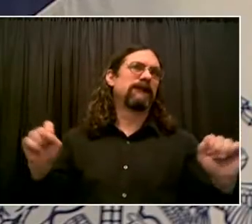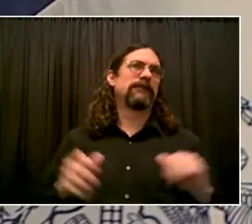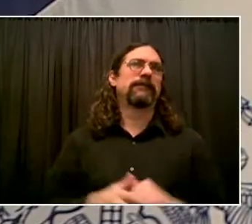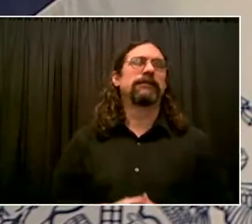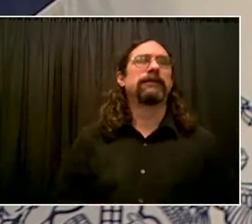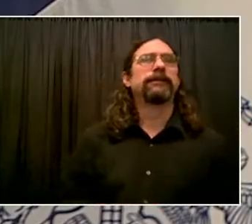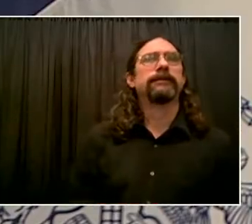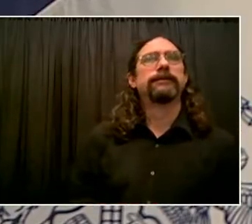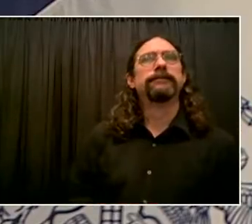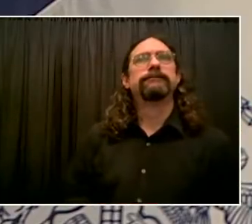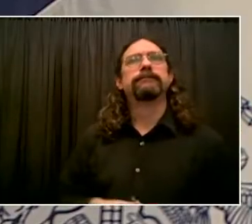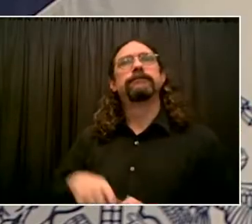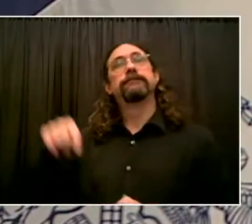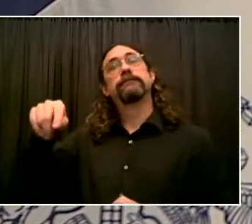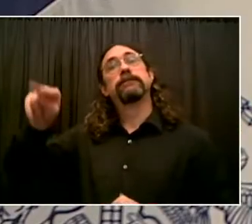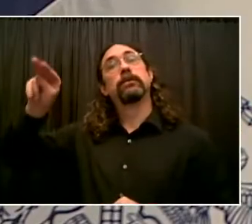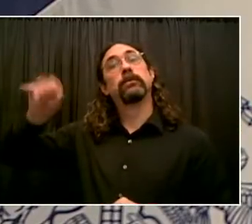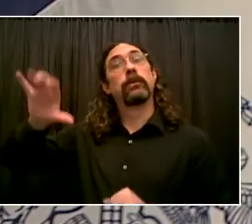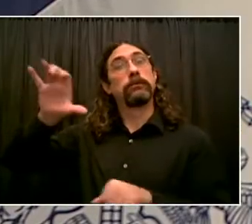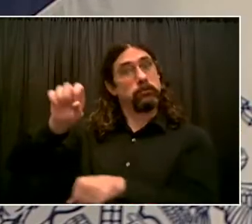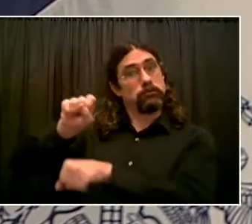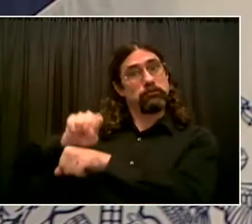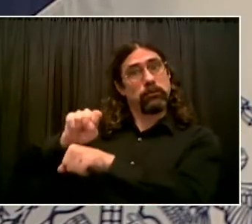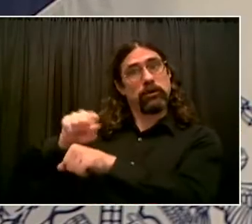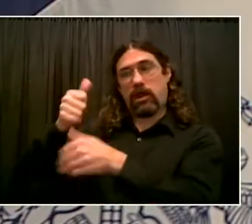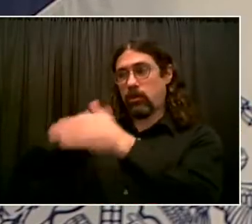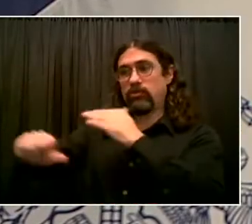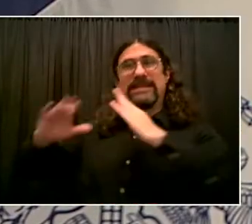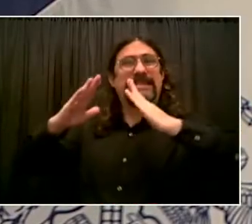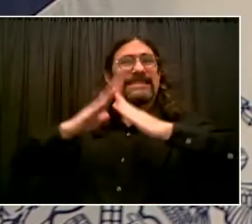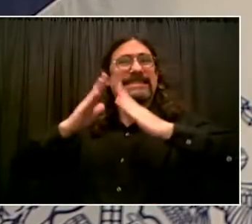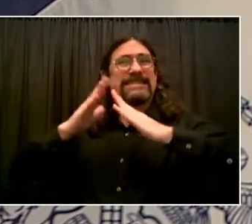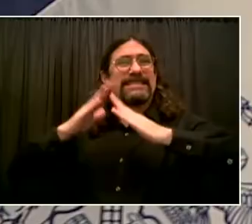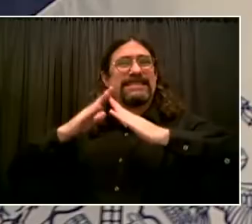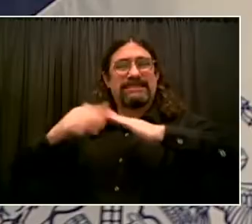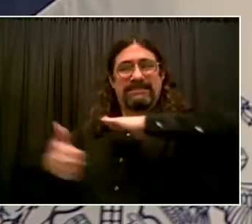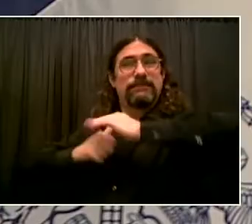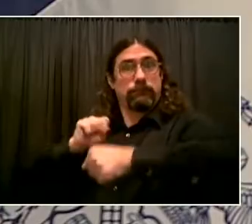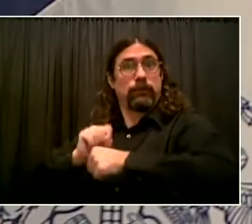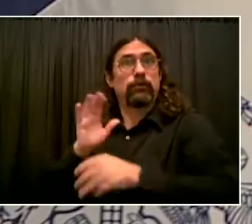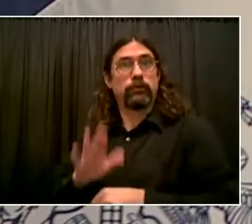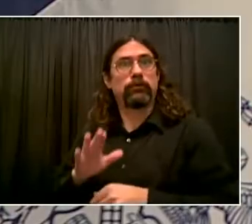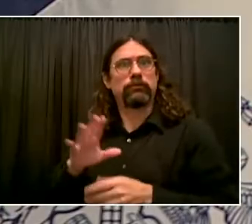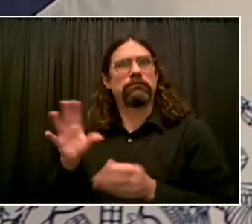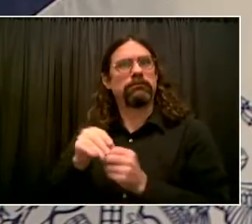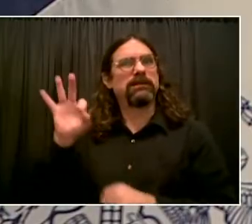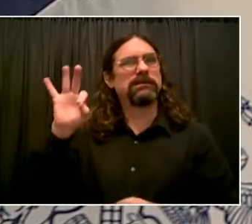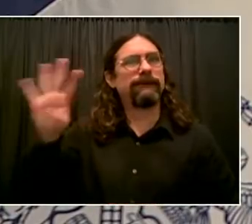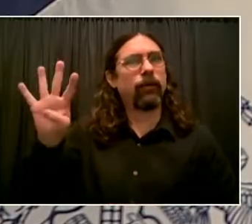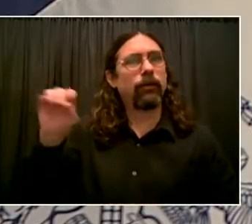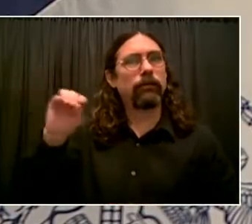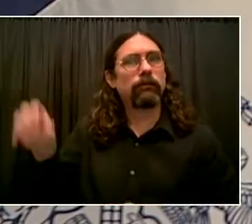YORKERS SAFE AND